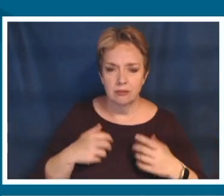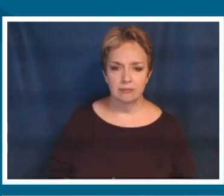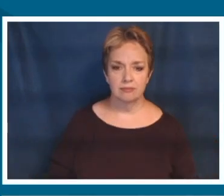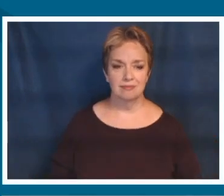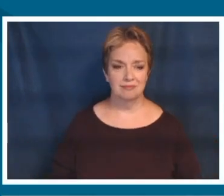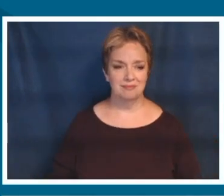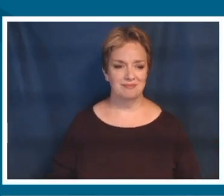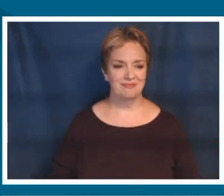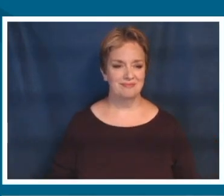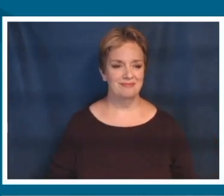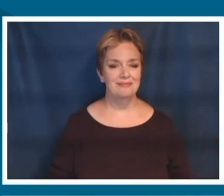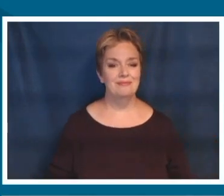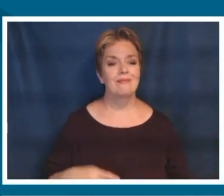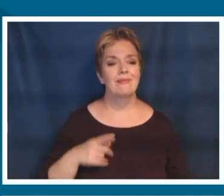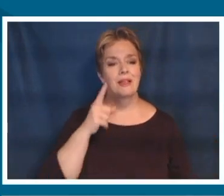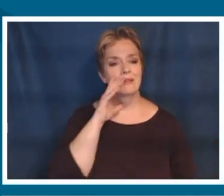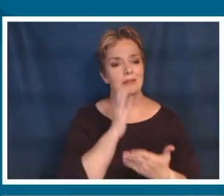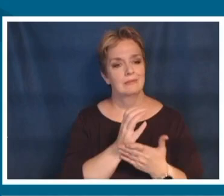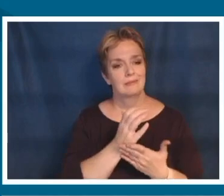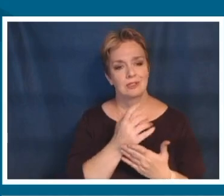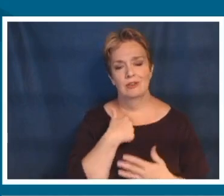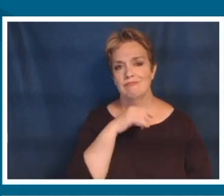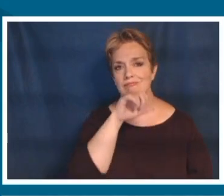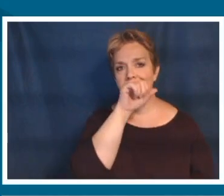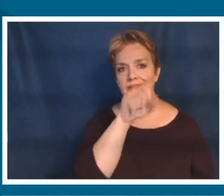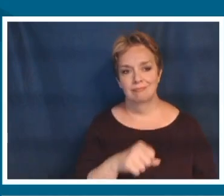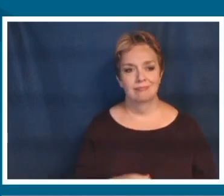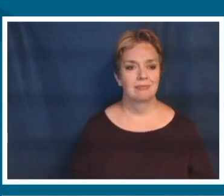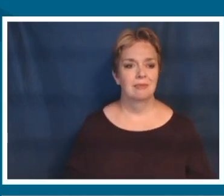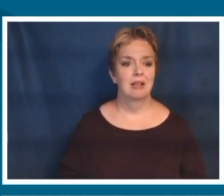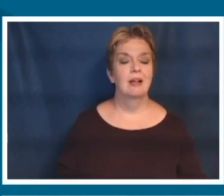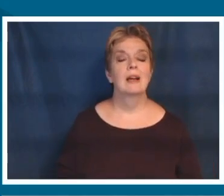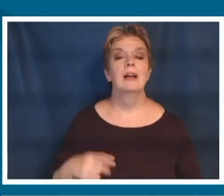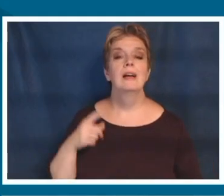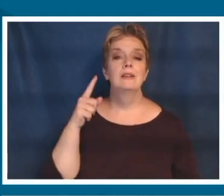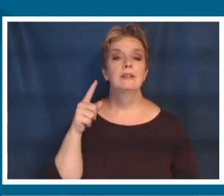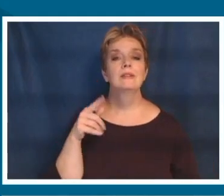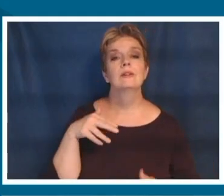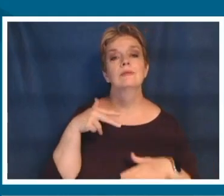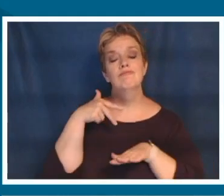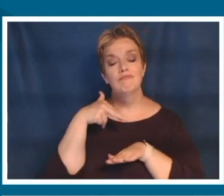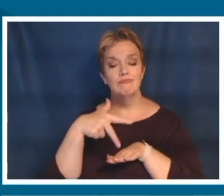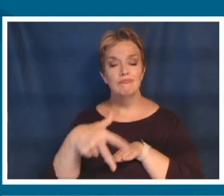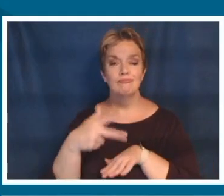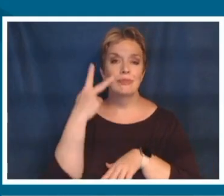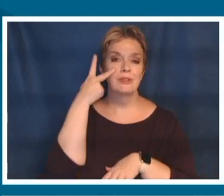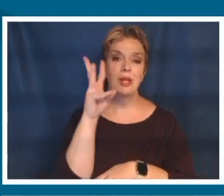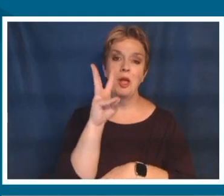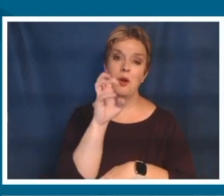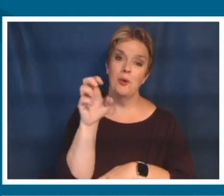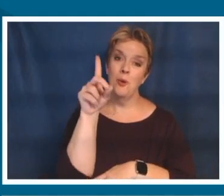where you know you walk by weeds coming out of the sidewalk all the time but if